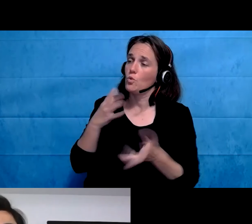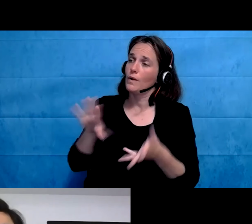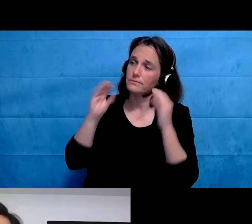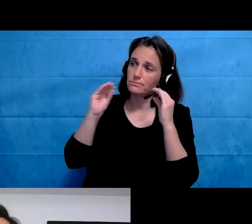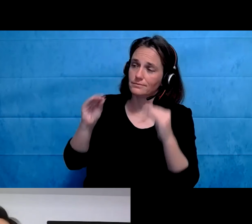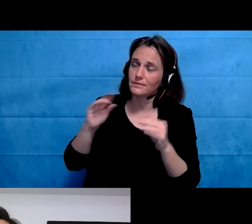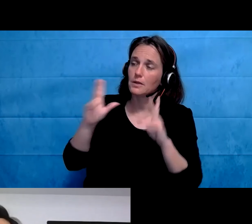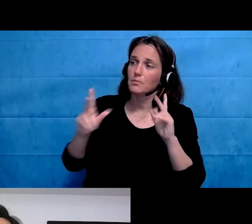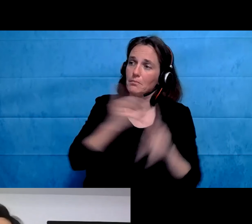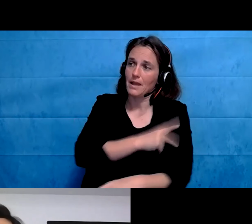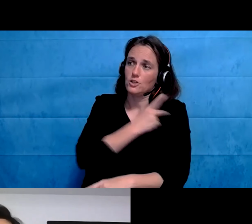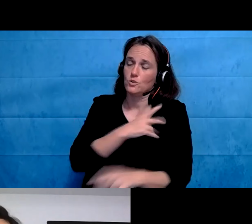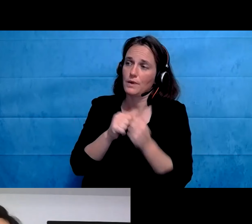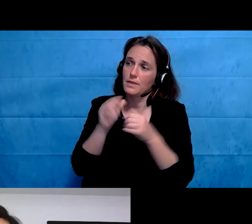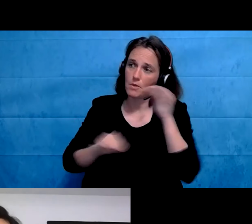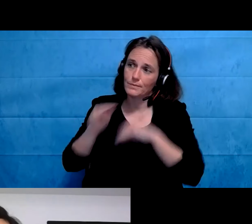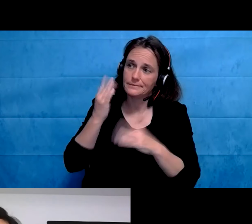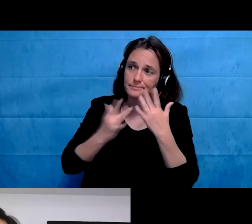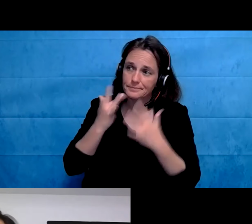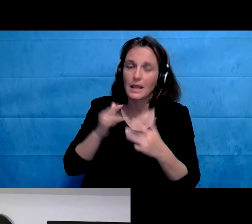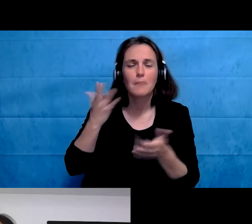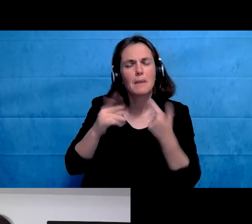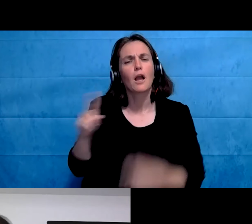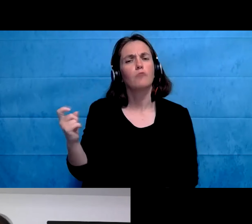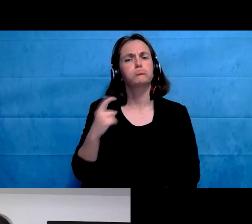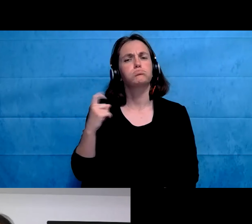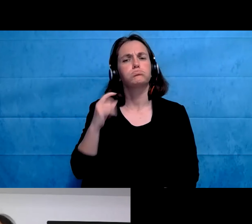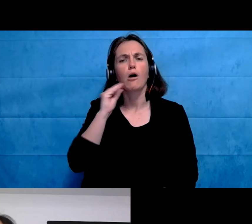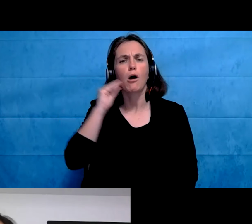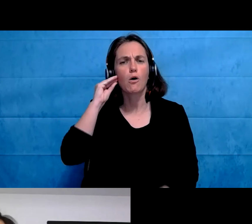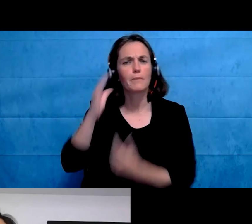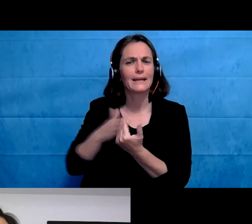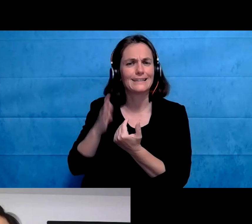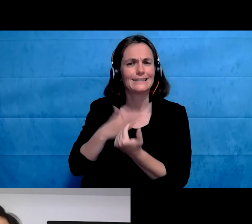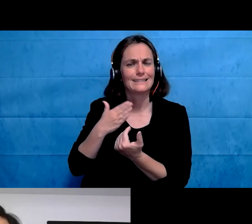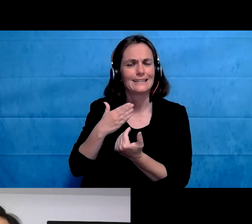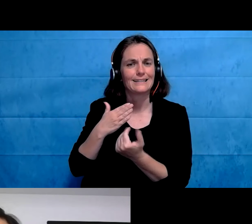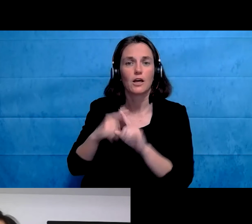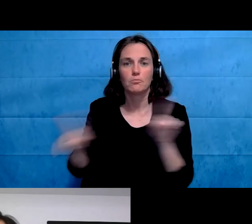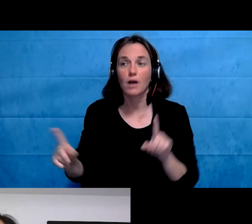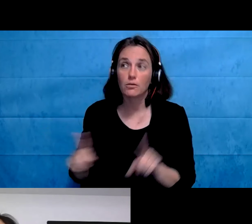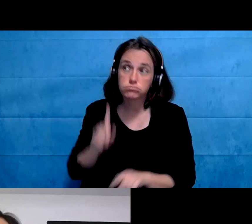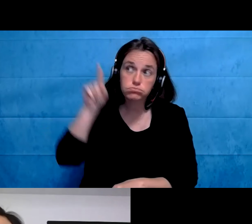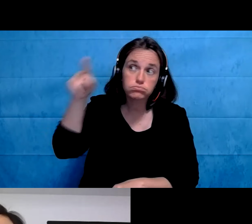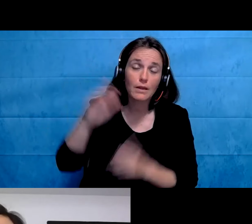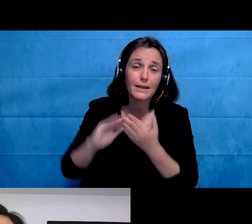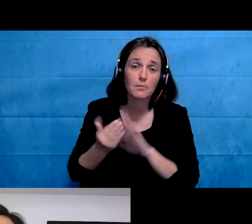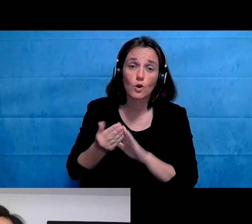that they might be able to give around their home really easily without an assistive device, but whenever they go in the community, I say, "Even though you might not need it,